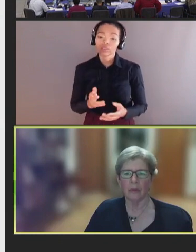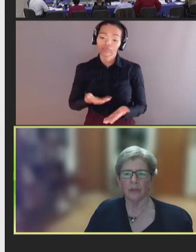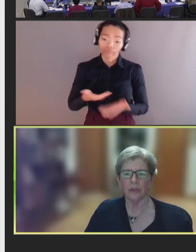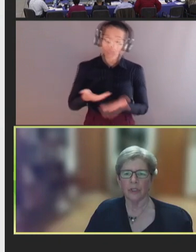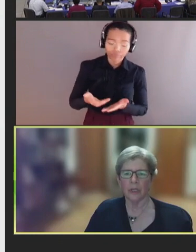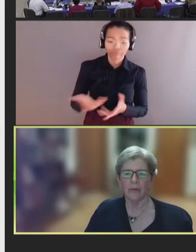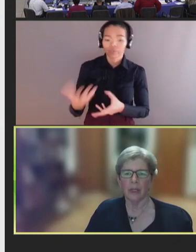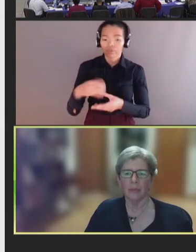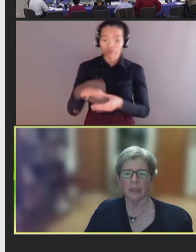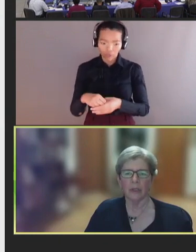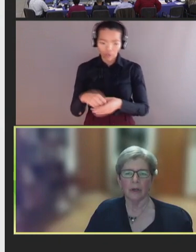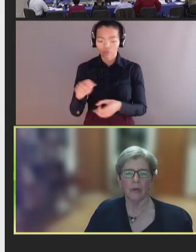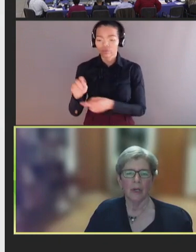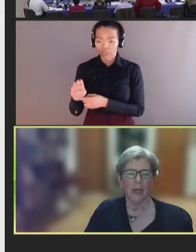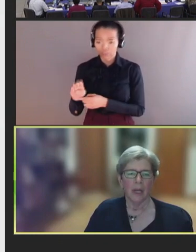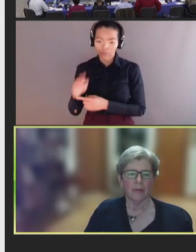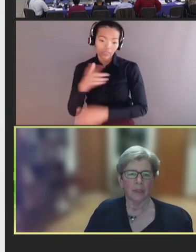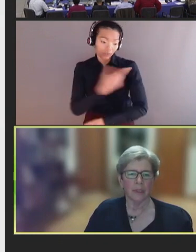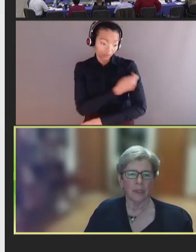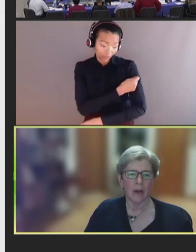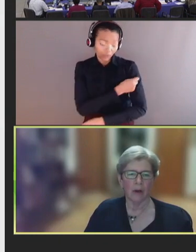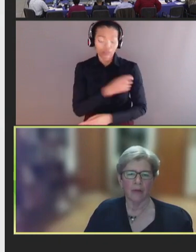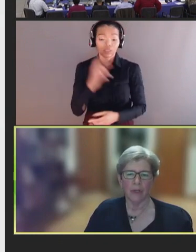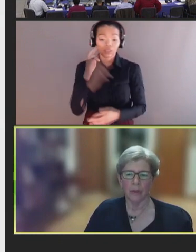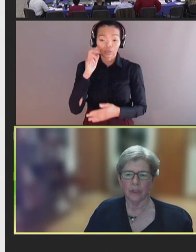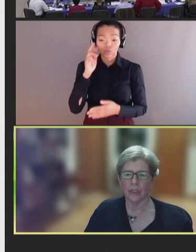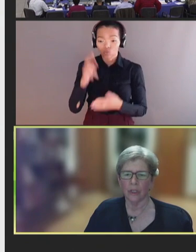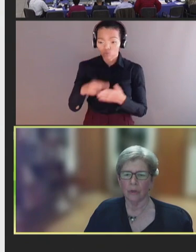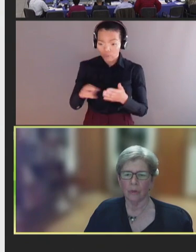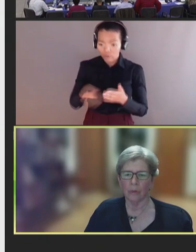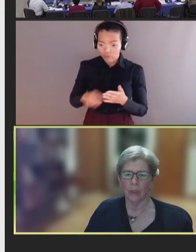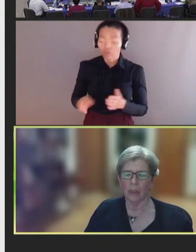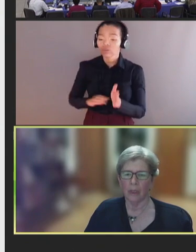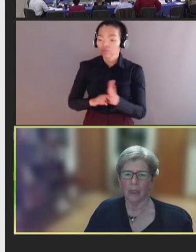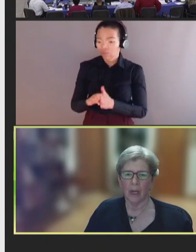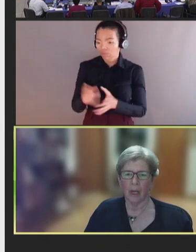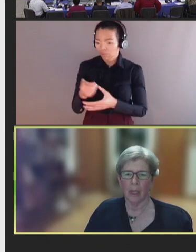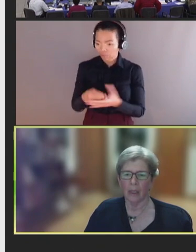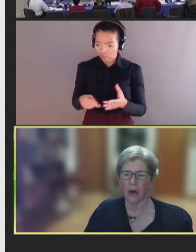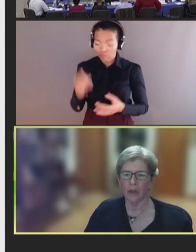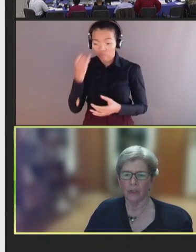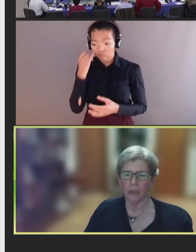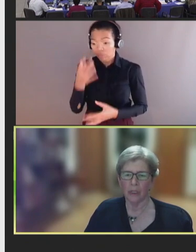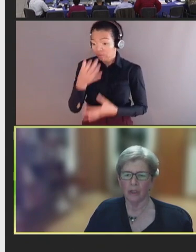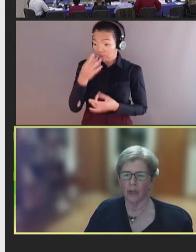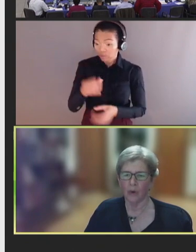research and development. zo, if this is an area of interest to you, I encourage you to either go